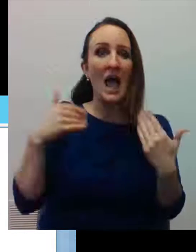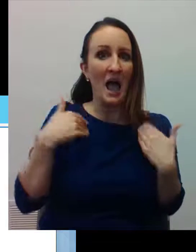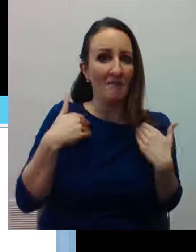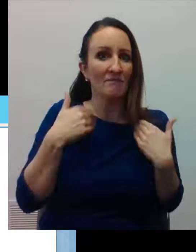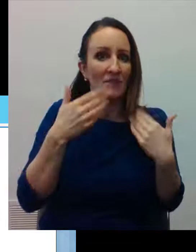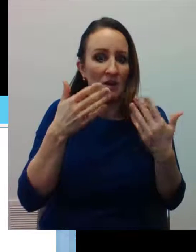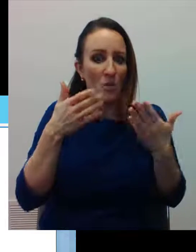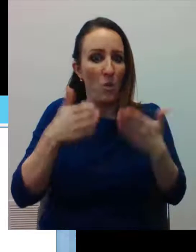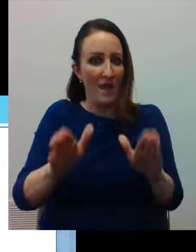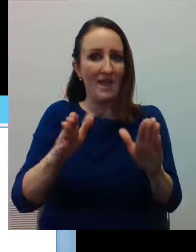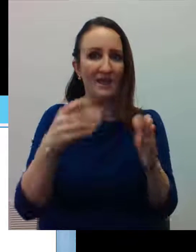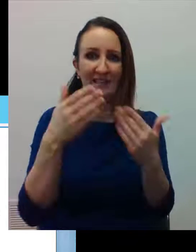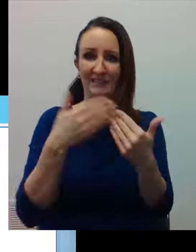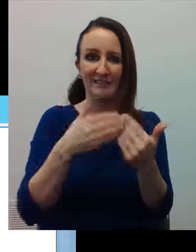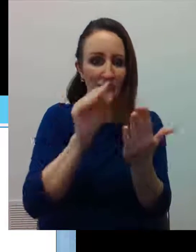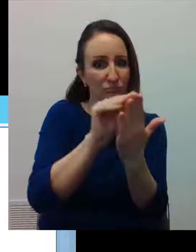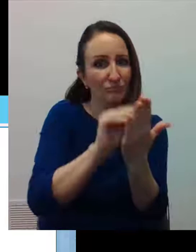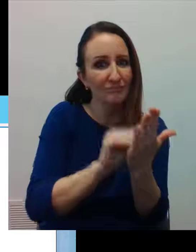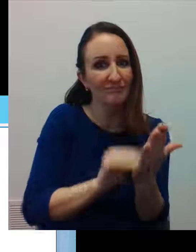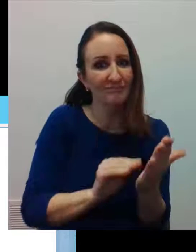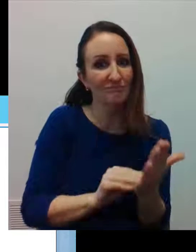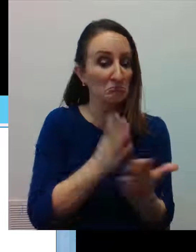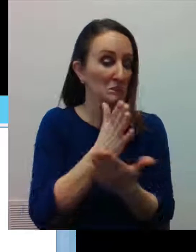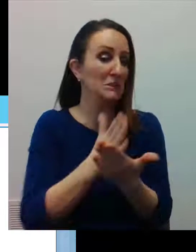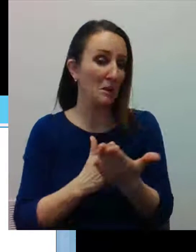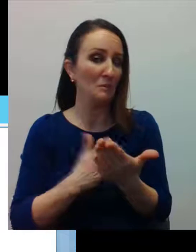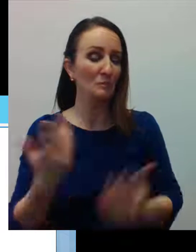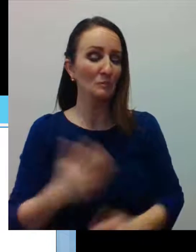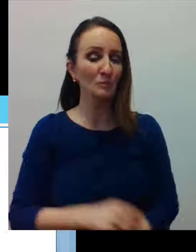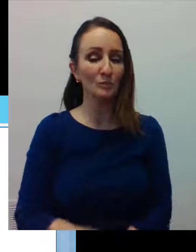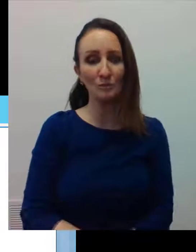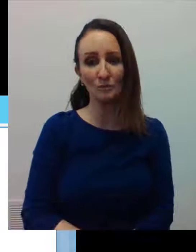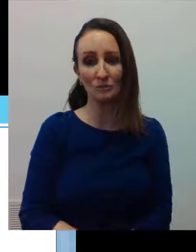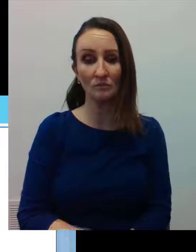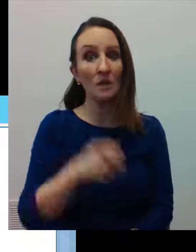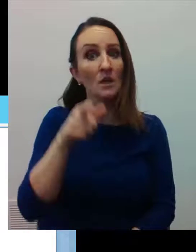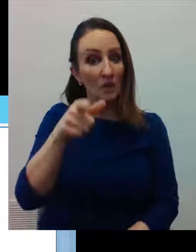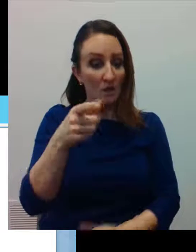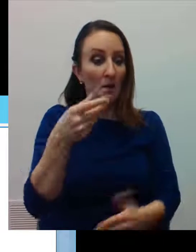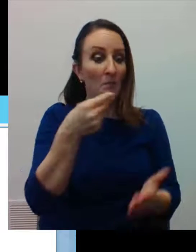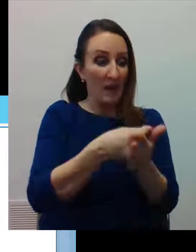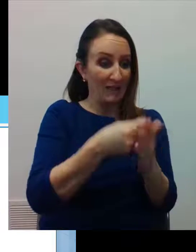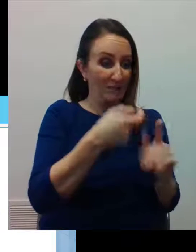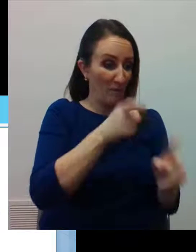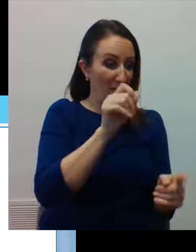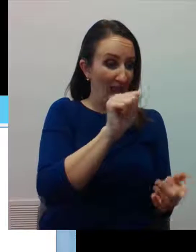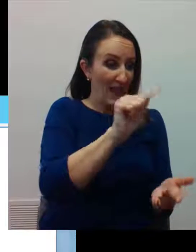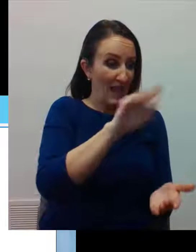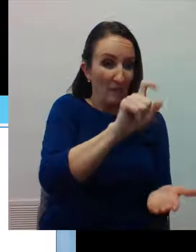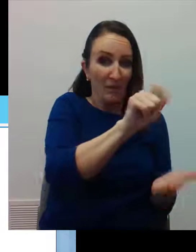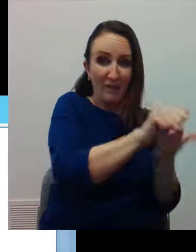you are allowed to move money from an ABLE account to your normal checking account, but you will have to show each step.